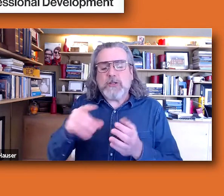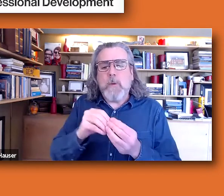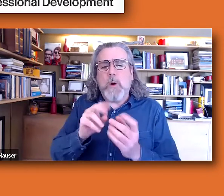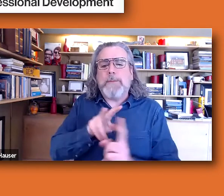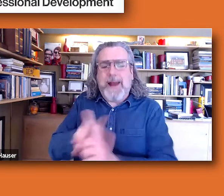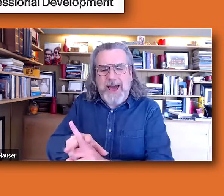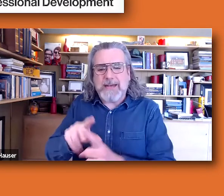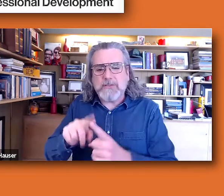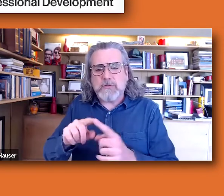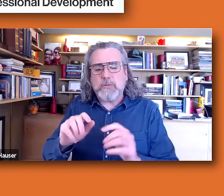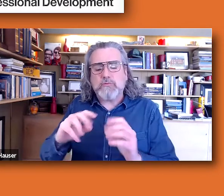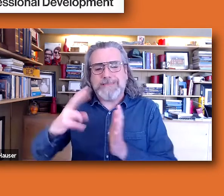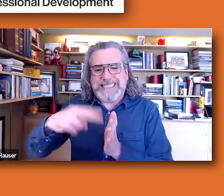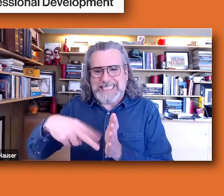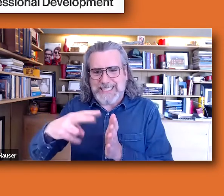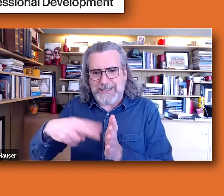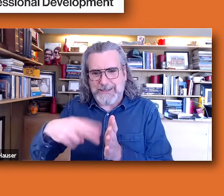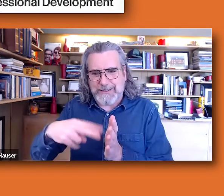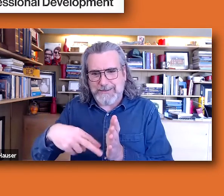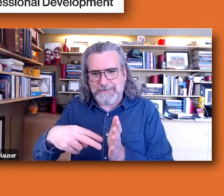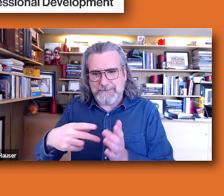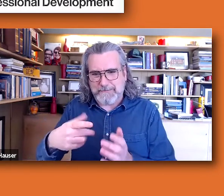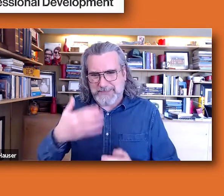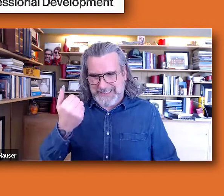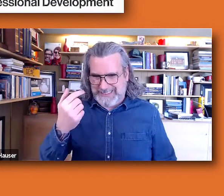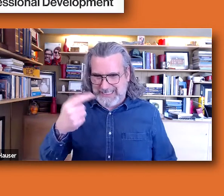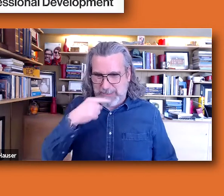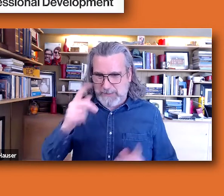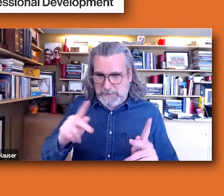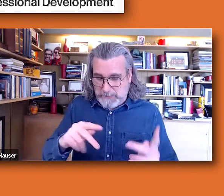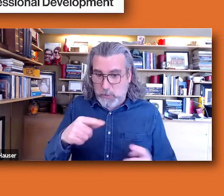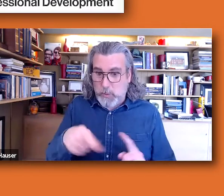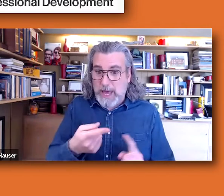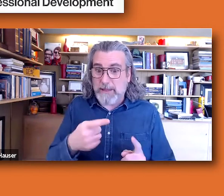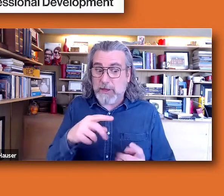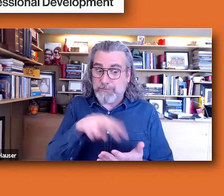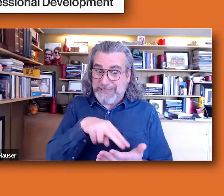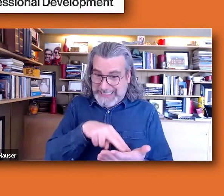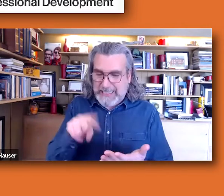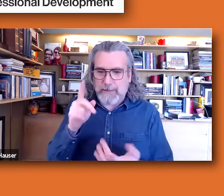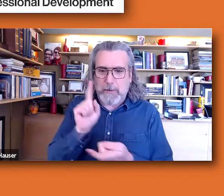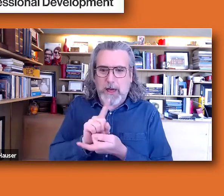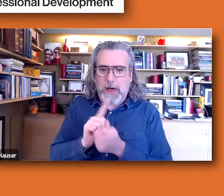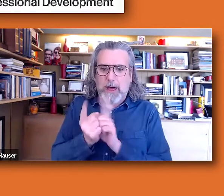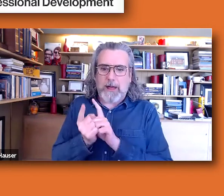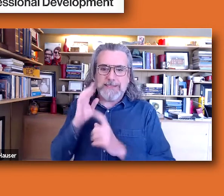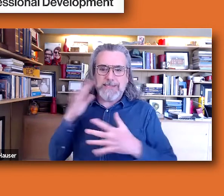How do deaf people think to themselves? But that really tied back to reading. So, for hearing people when they read,